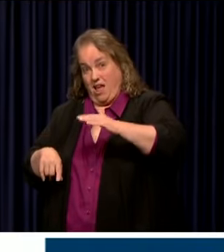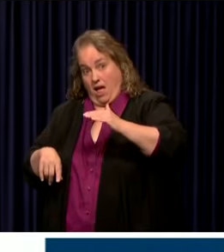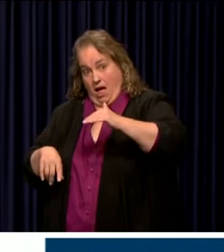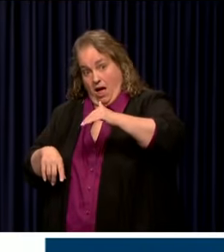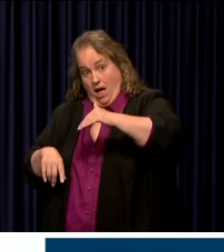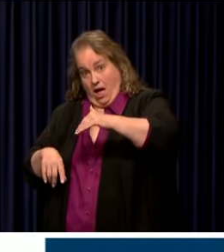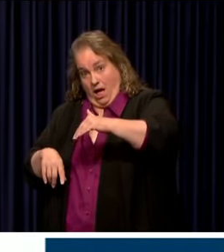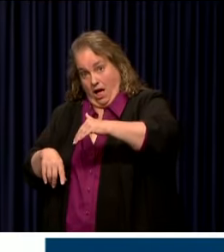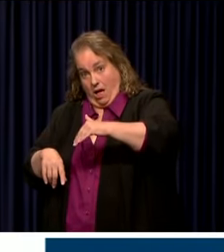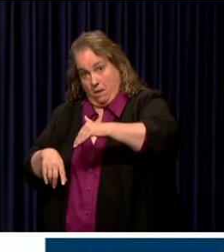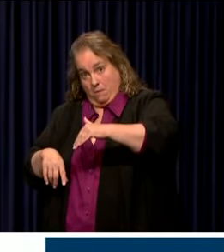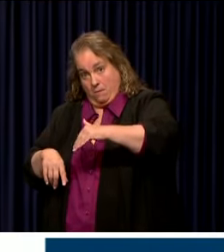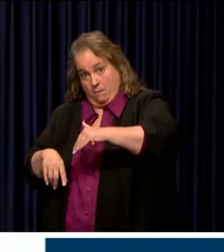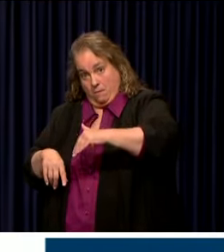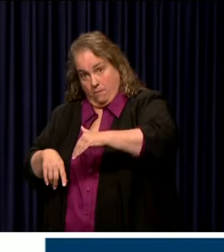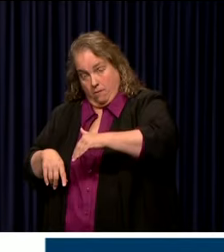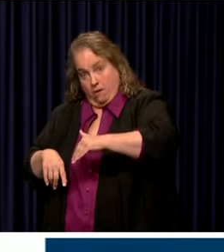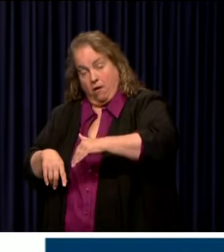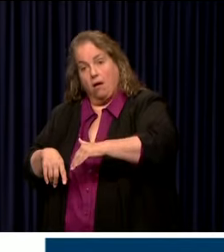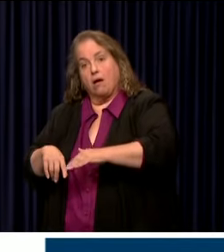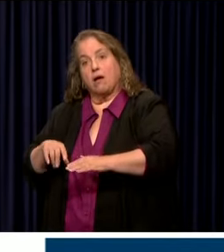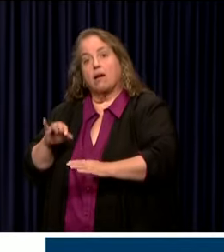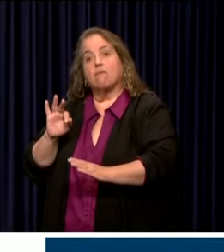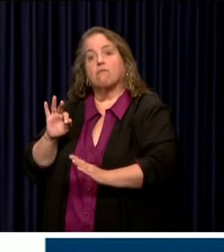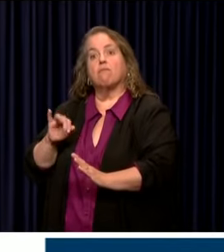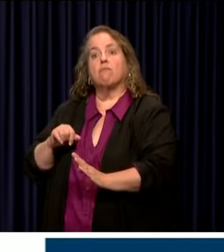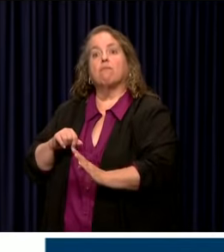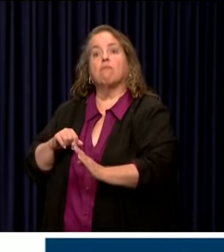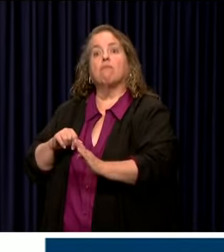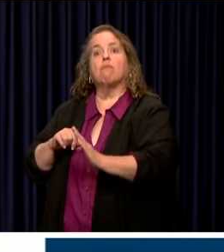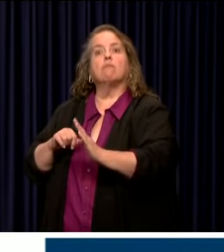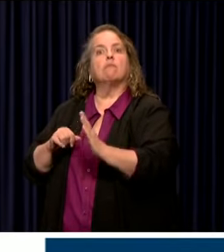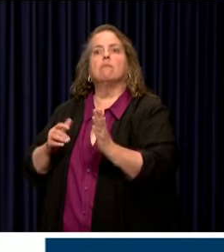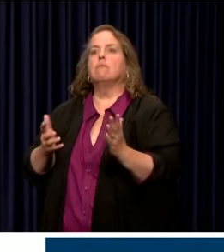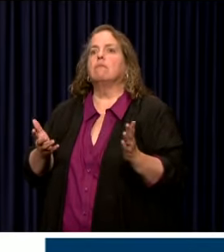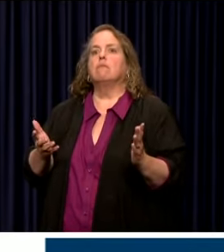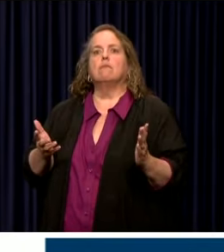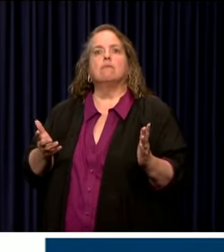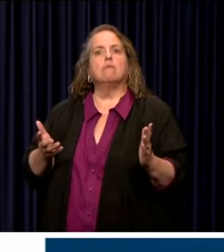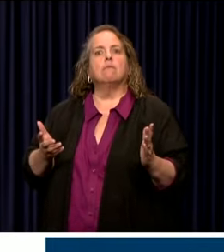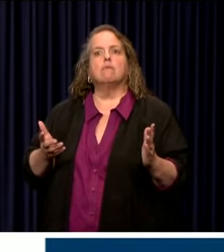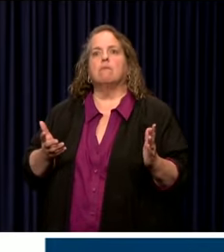FOOLISH OR SOME VERY RISKY